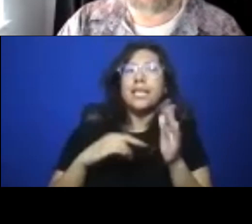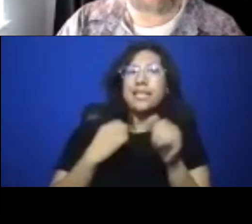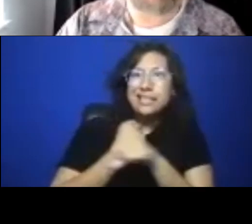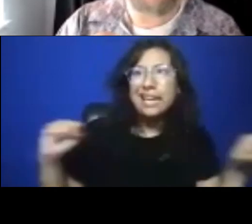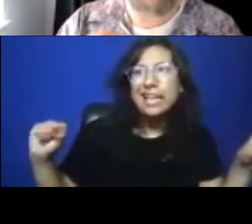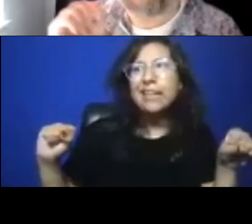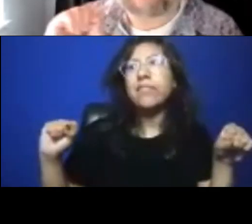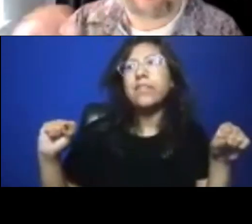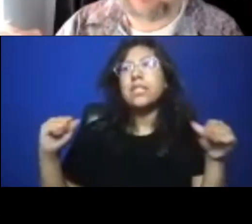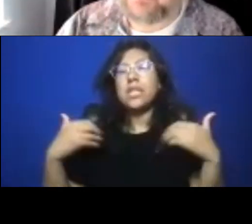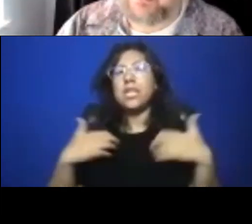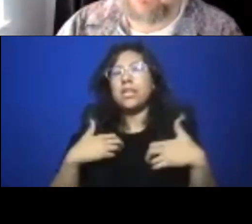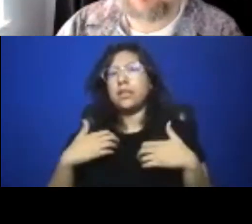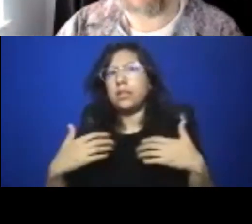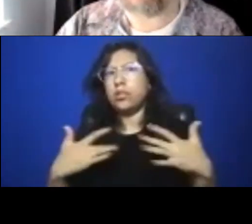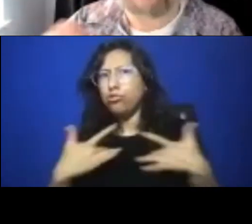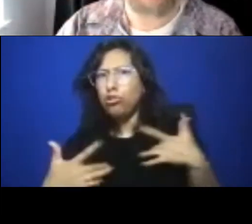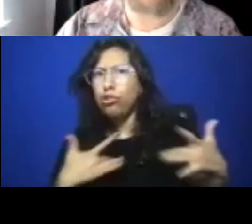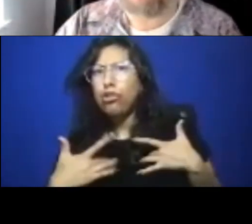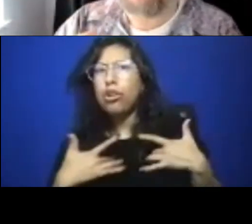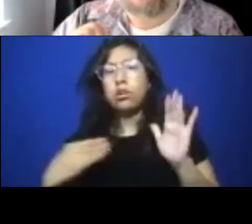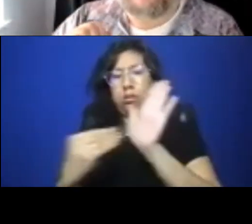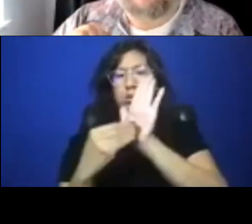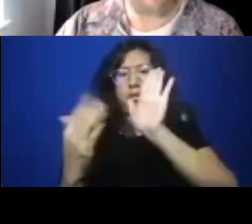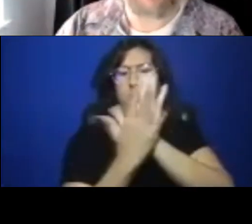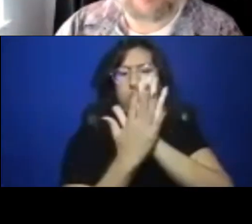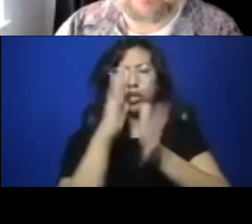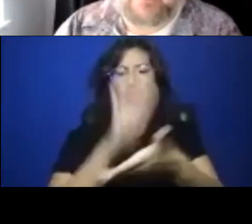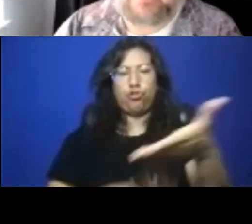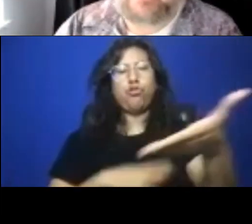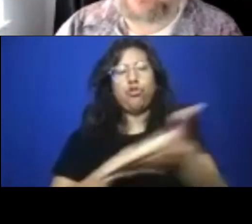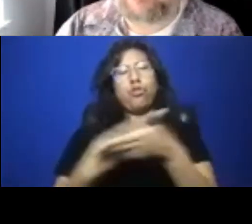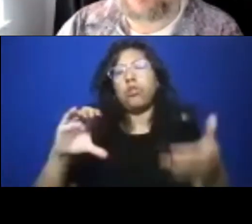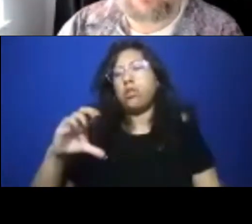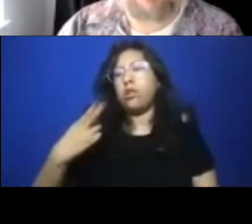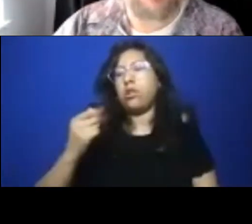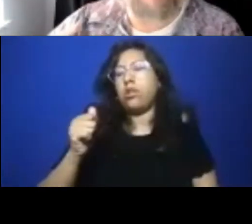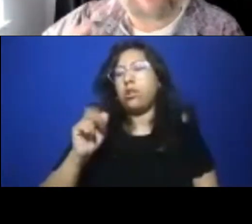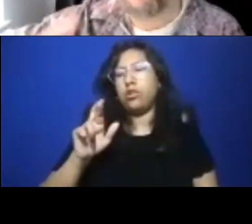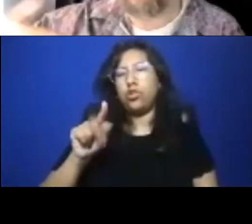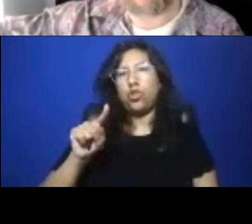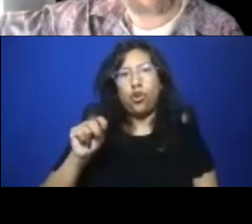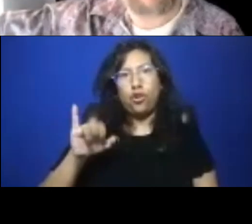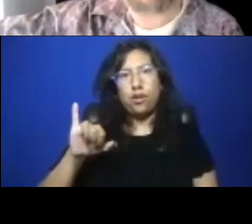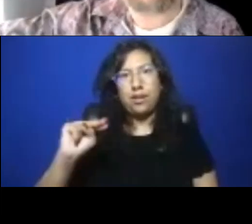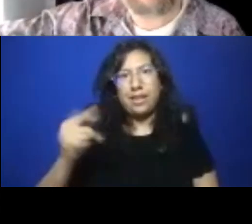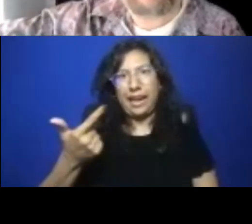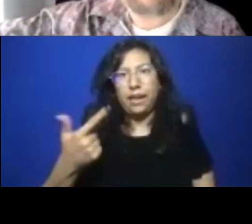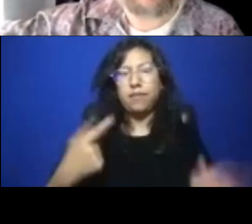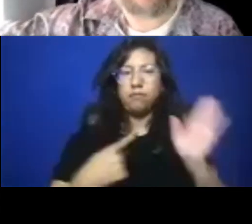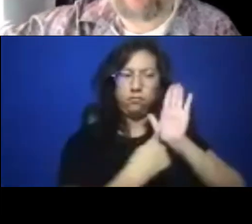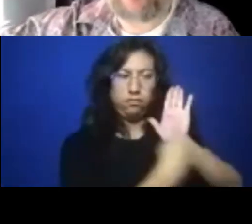For example, if something is charted and you mentioned their trans identity in that charting and that charting gets sent over